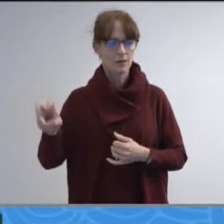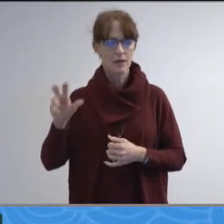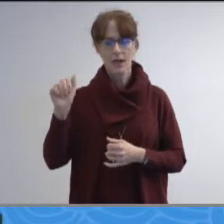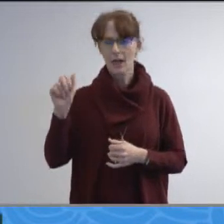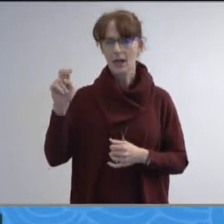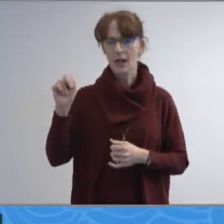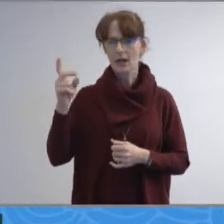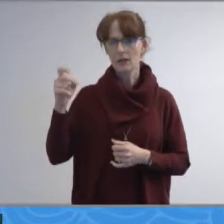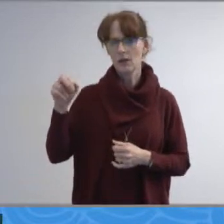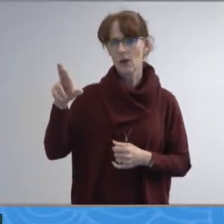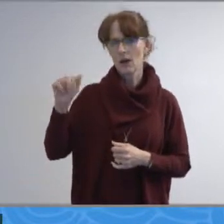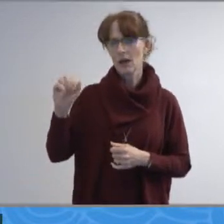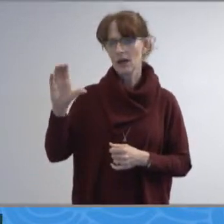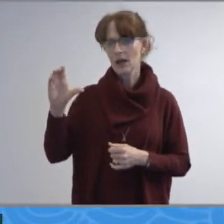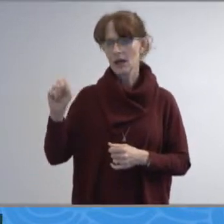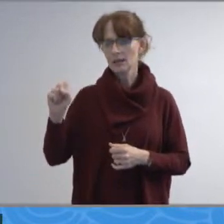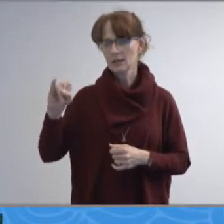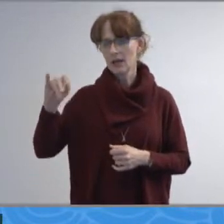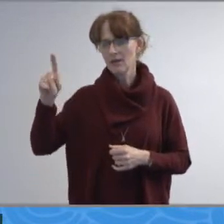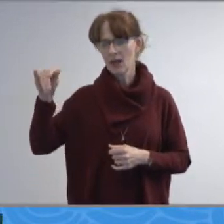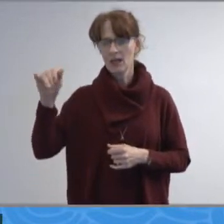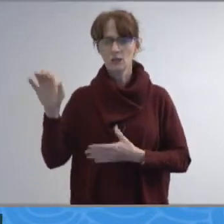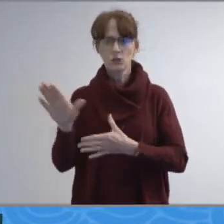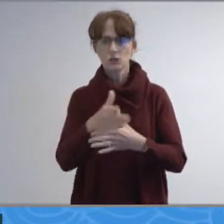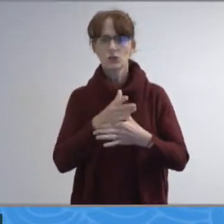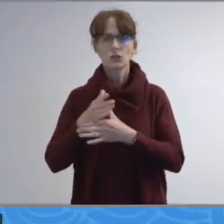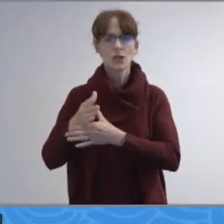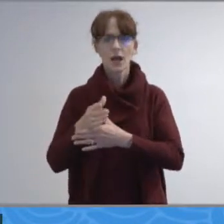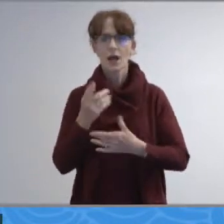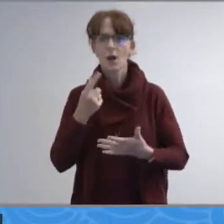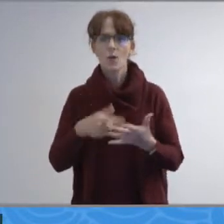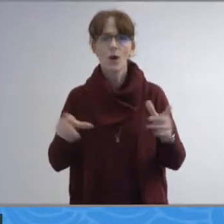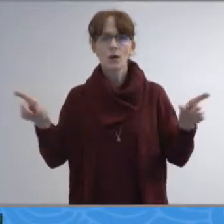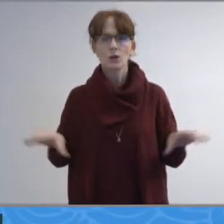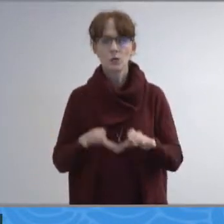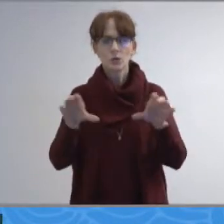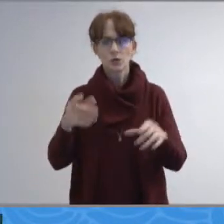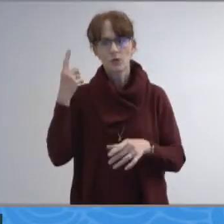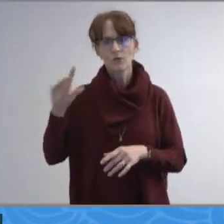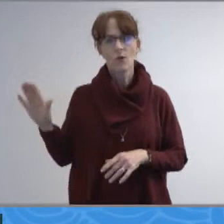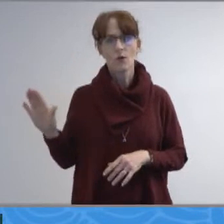to share what she can about, what you can do for your children, thank you.